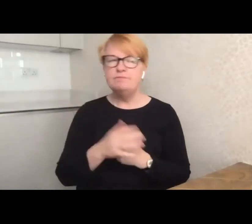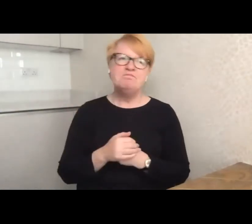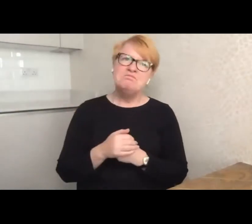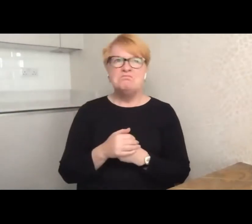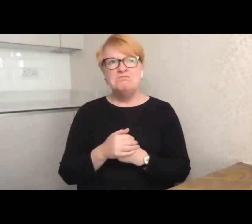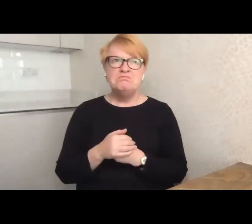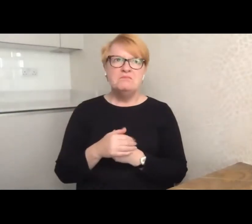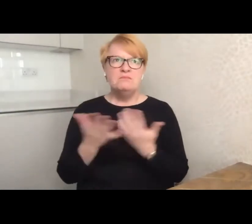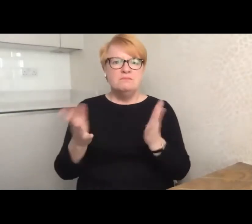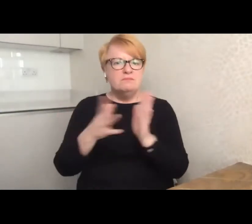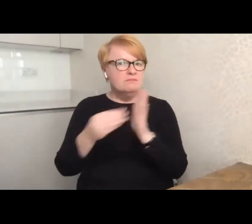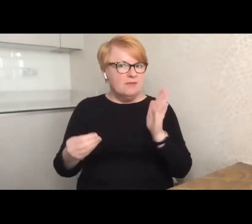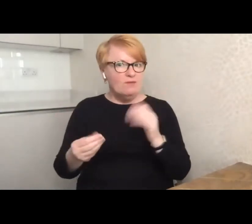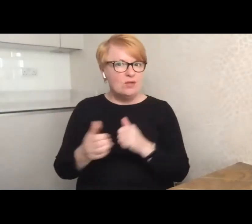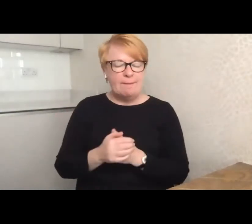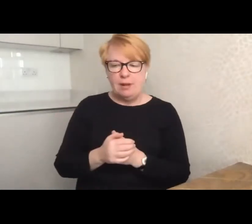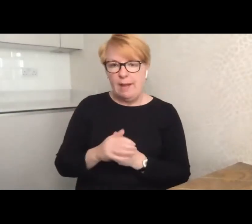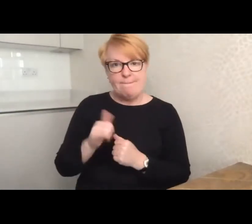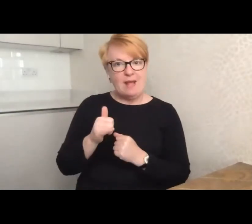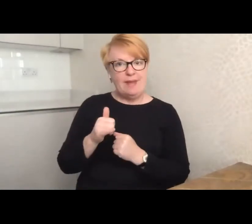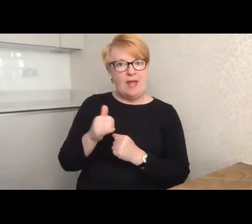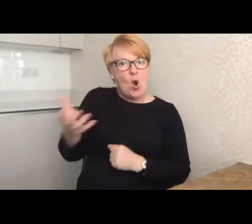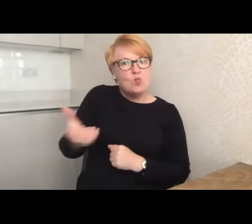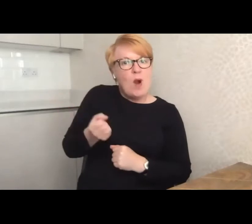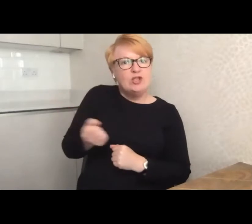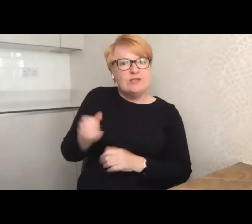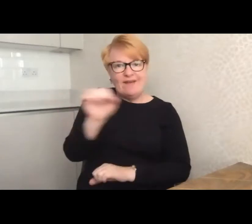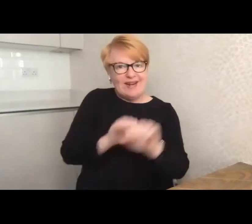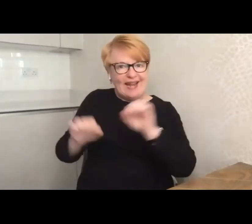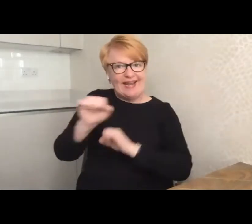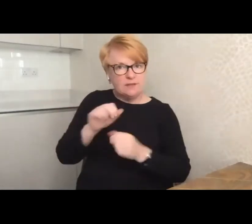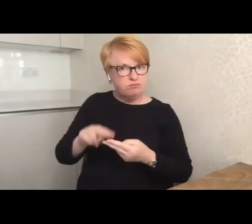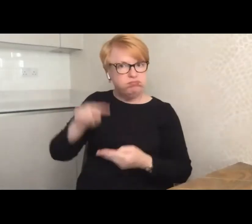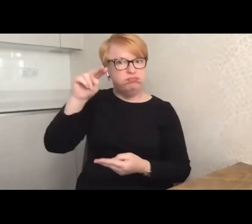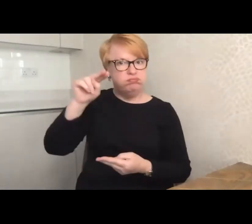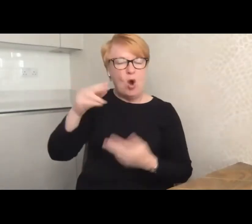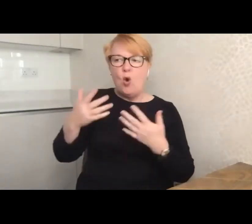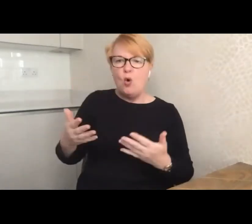mean an increase in the wages of cleaners, or childcare facilities within a large